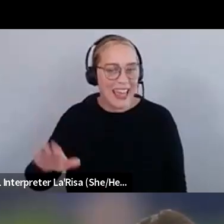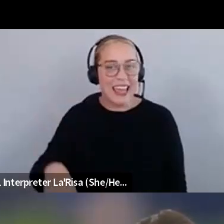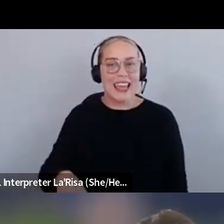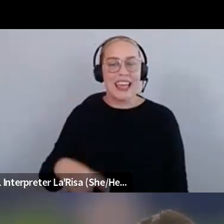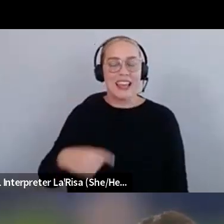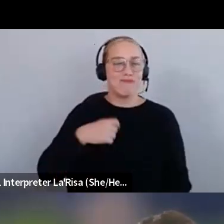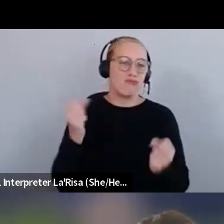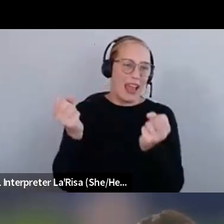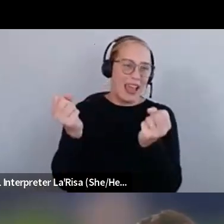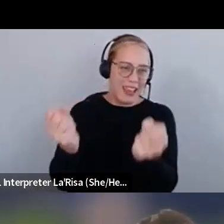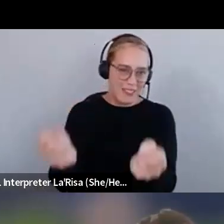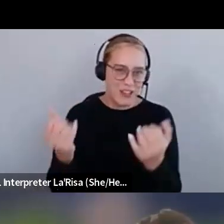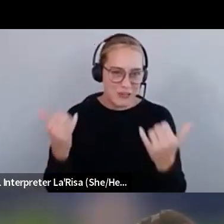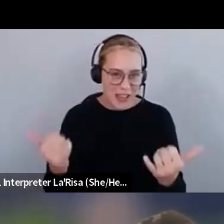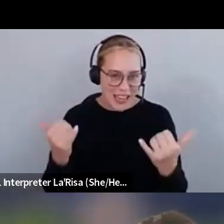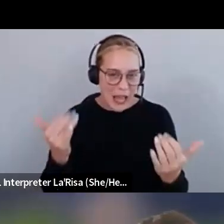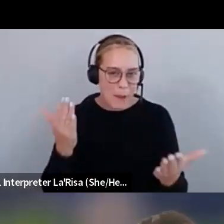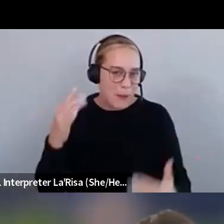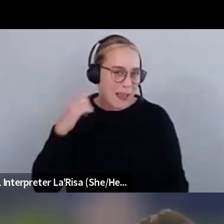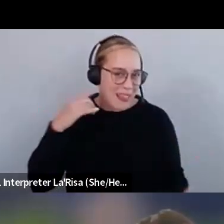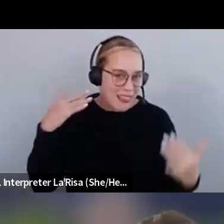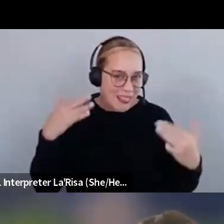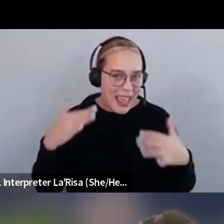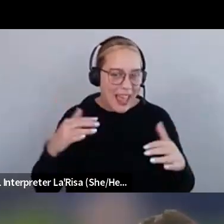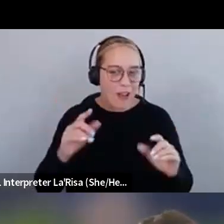: Hi, I'm Shikha. I use she/her pronouns and I am from Georgia. It